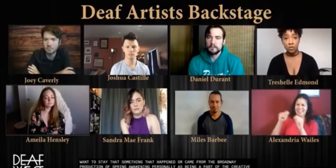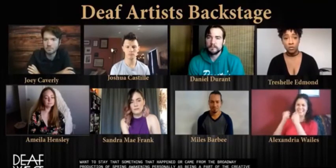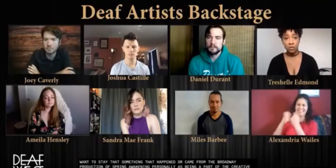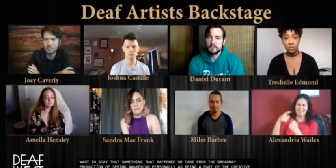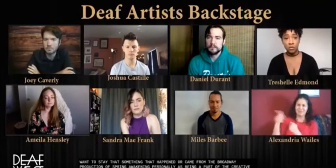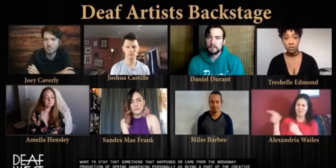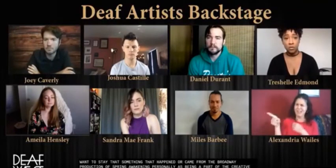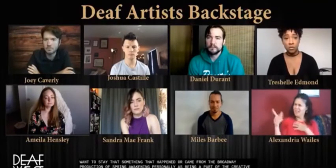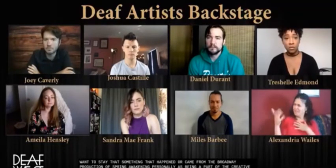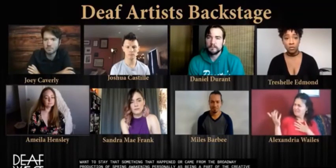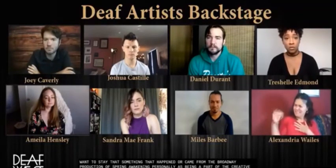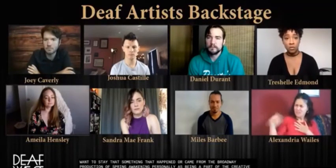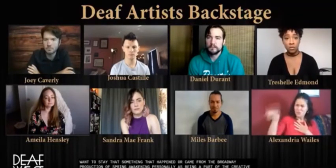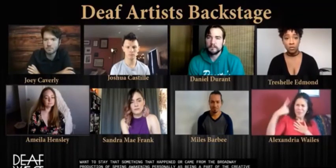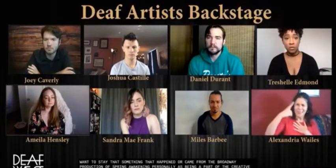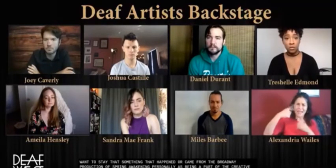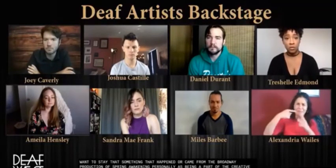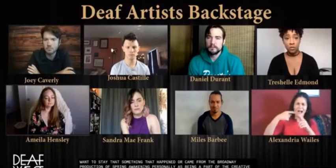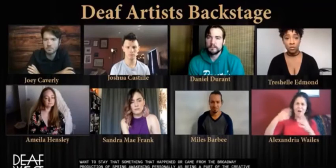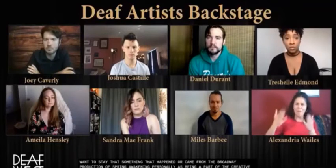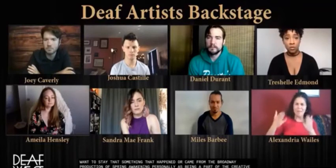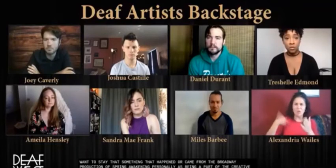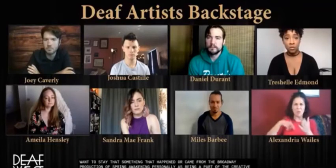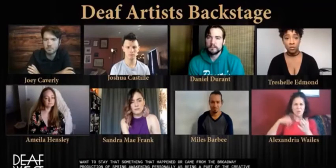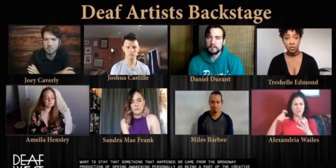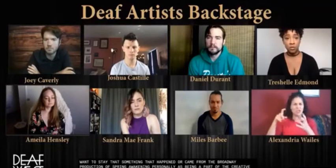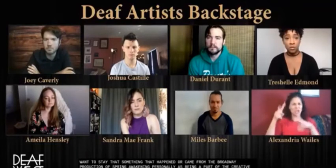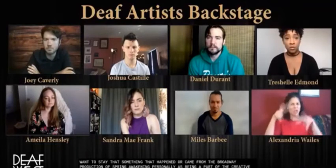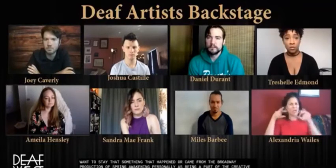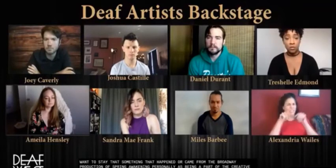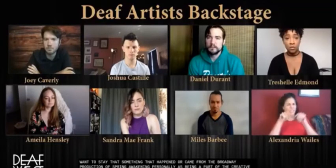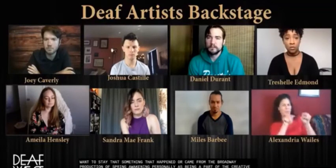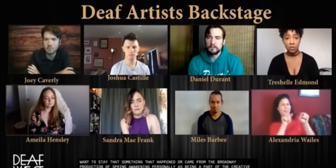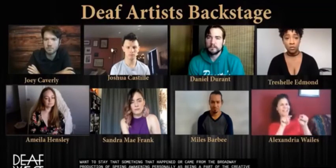As we would come out, they would bring a piece of choreography.